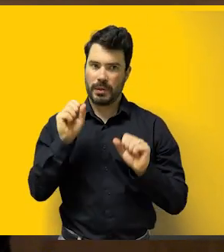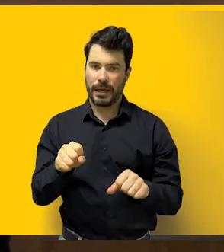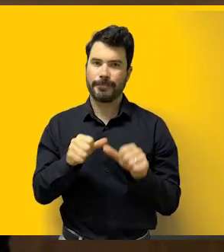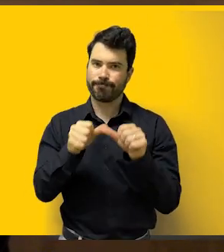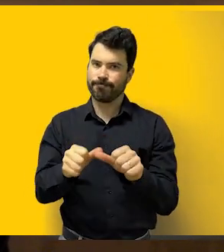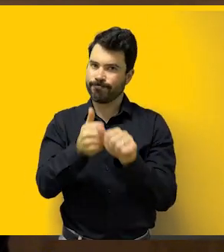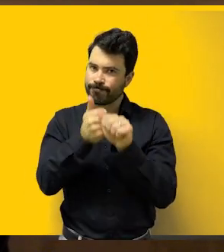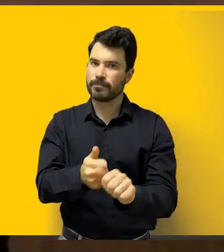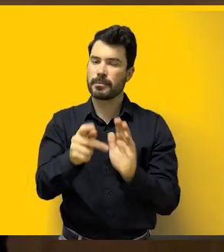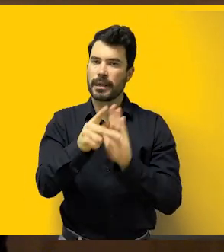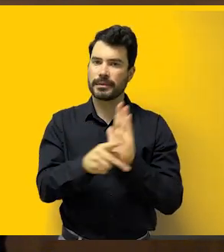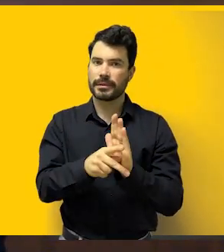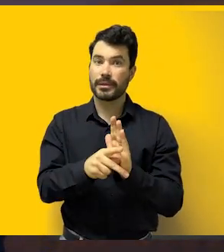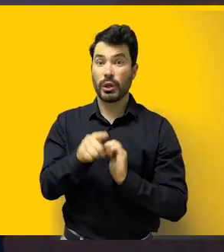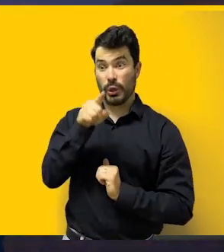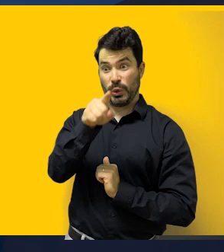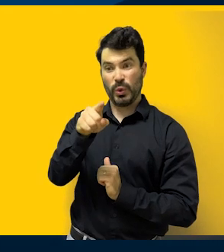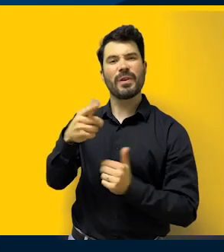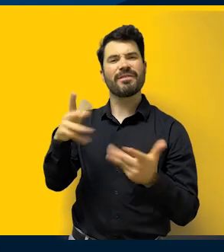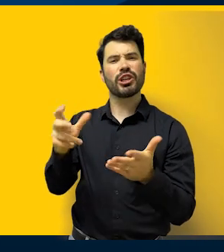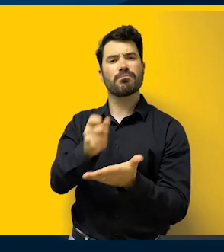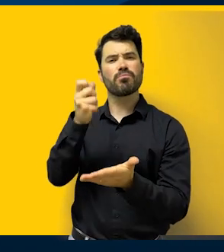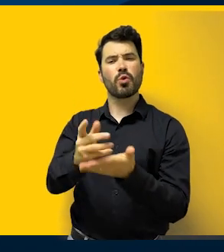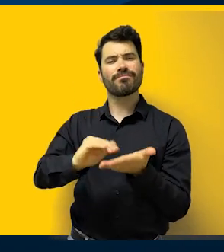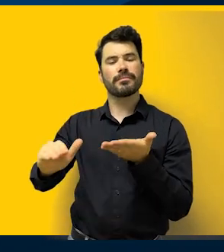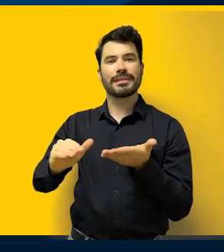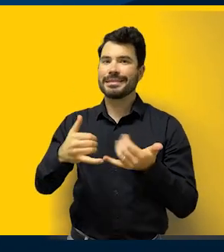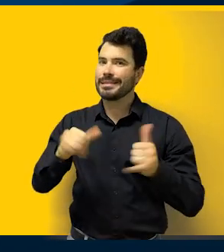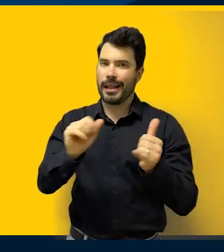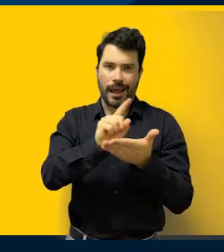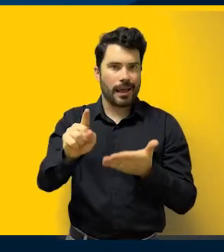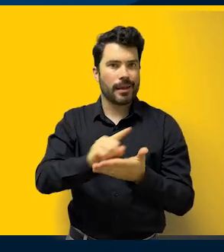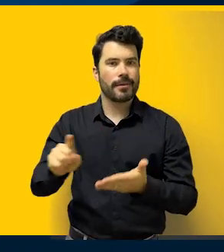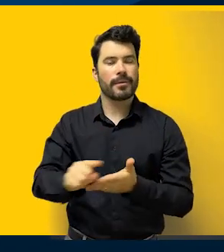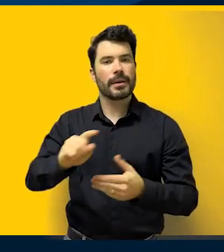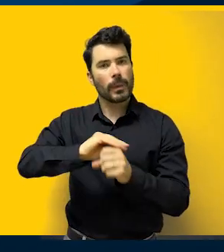Employees who do not submit proof of vaccination or have only received their first dose of a two-dose series